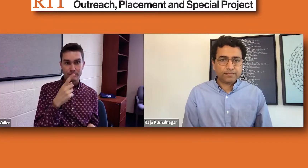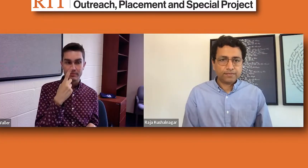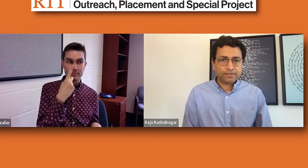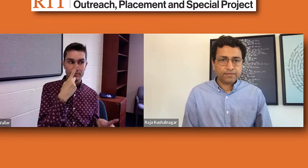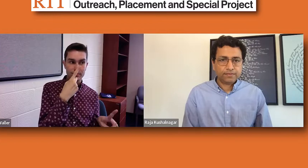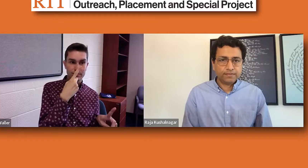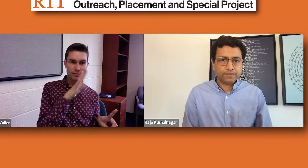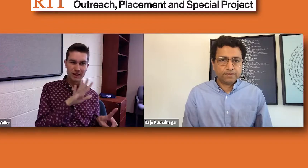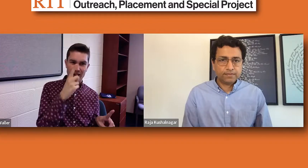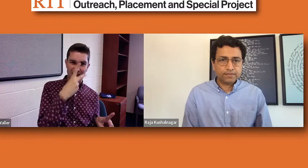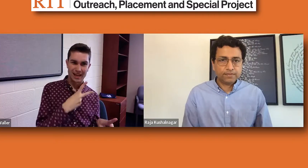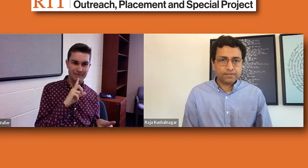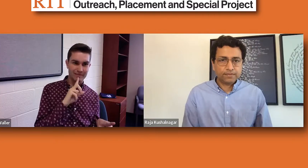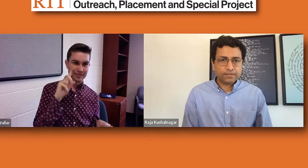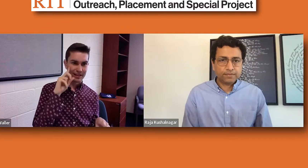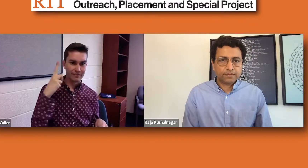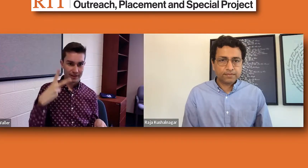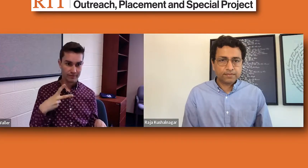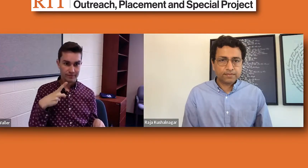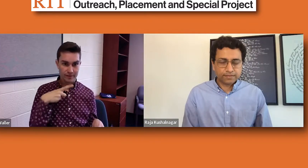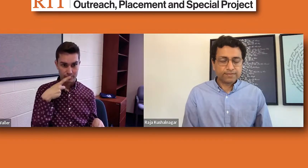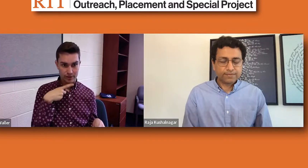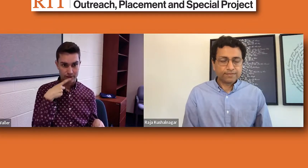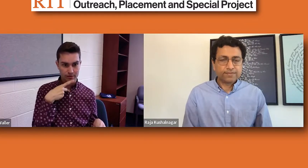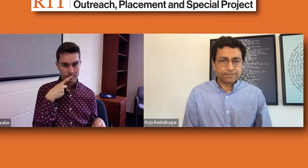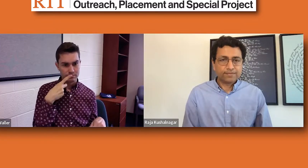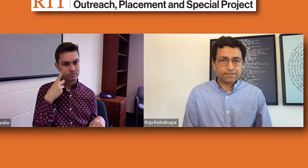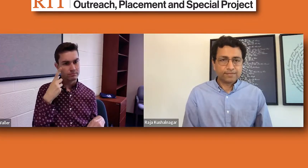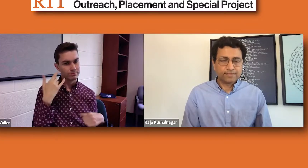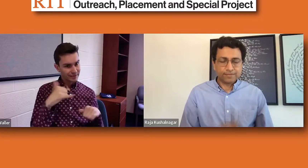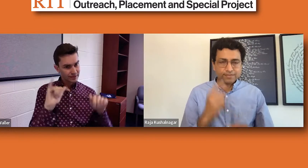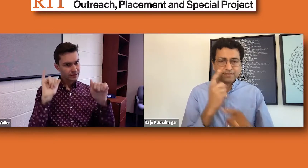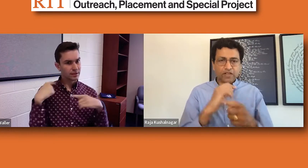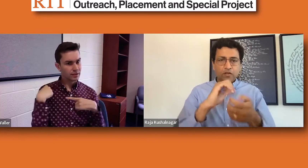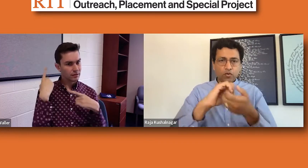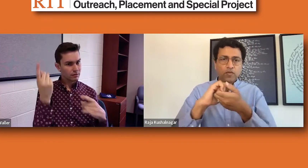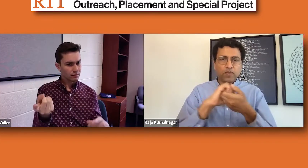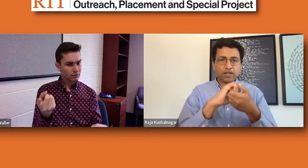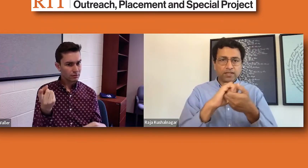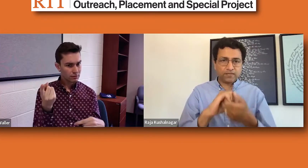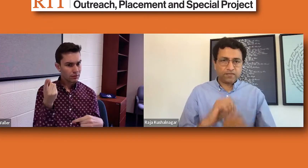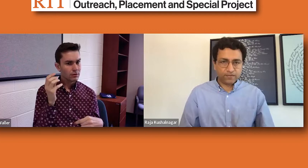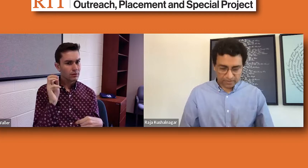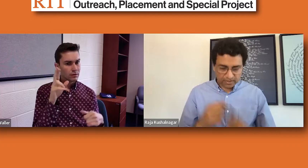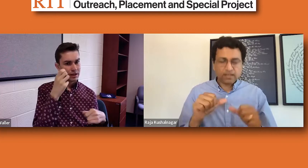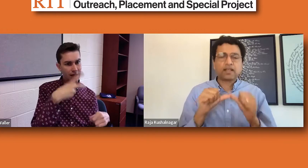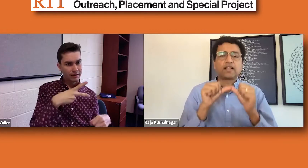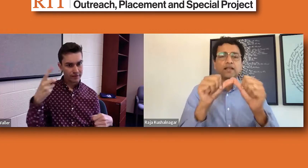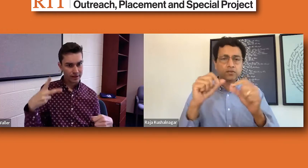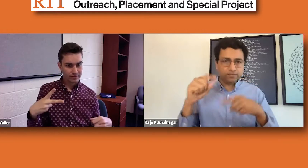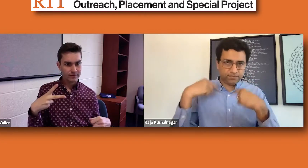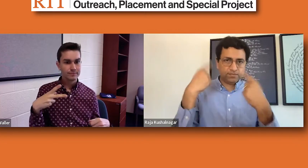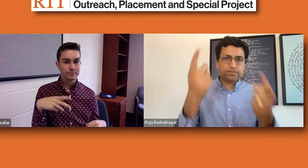I think back in my time it was half Deaf and half hearing, I believe. Is it still like that?